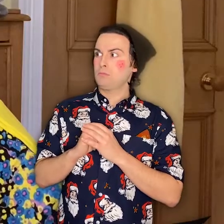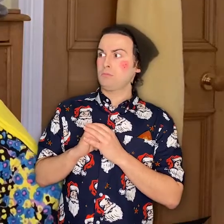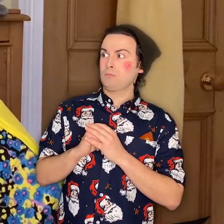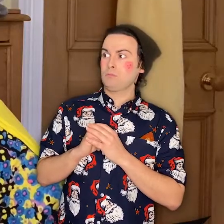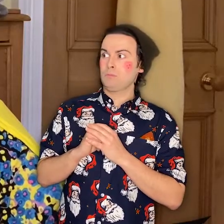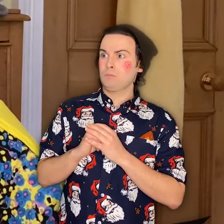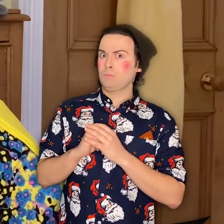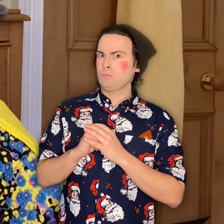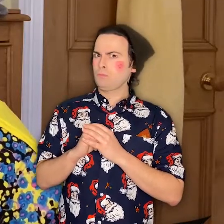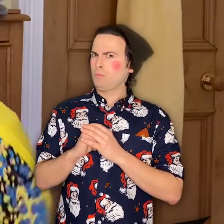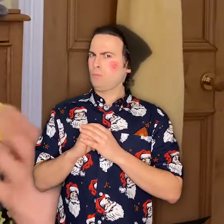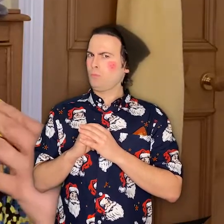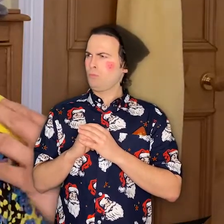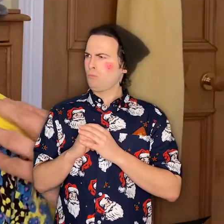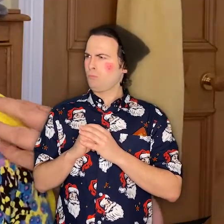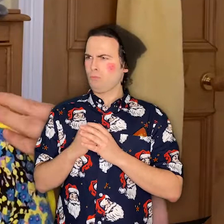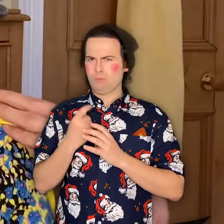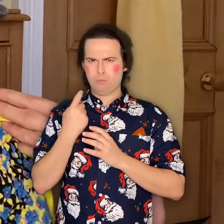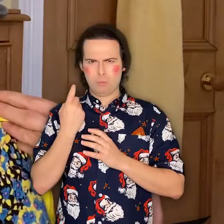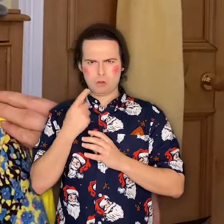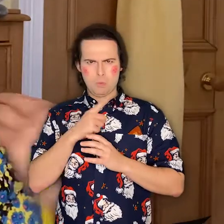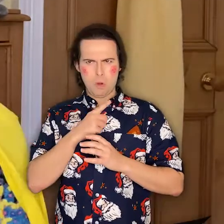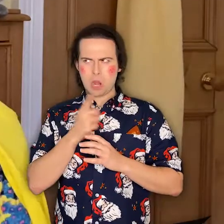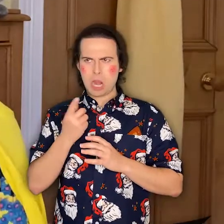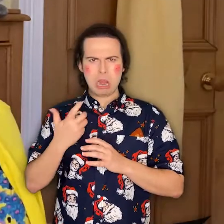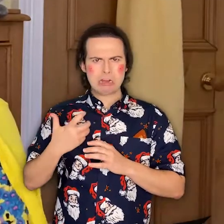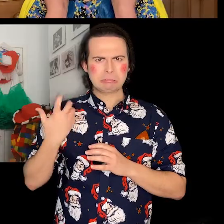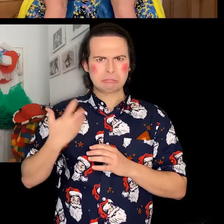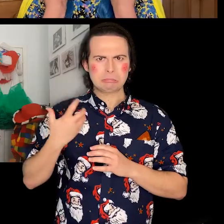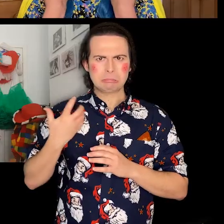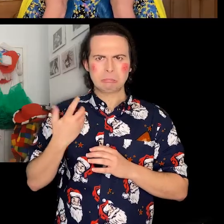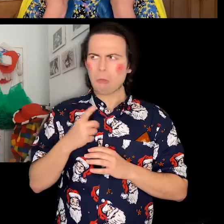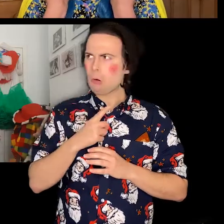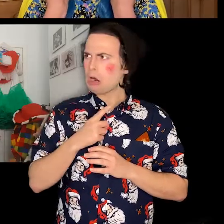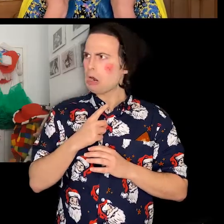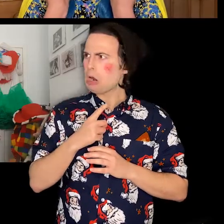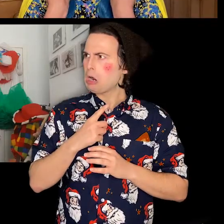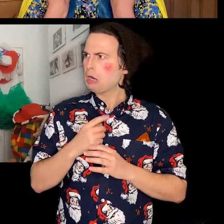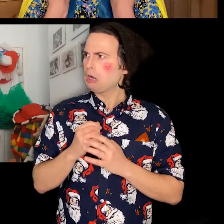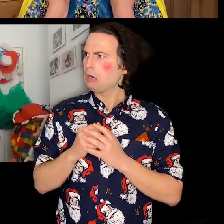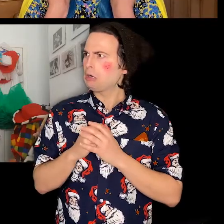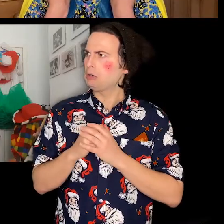your cape nicked? Do you want your man stole? If I see her again I’ll ram my foot right up her